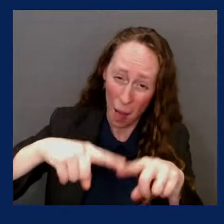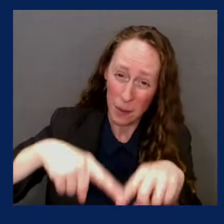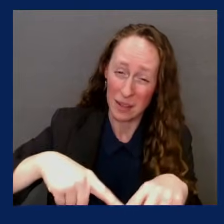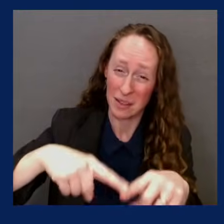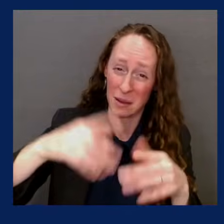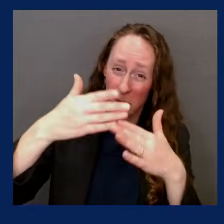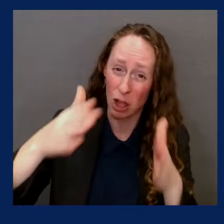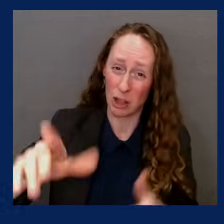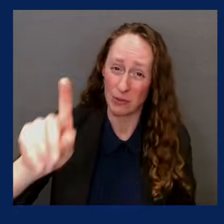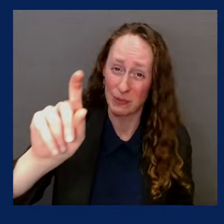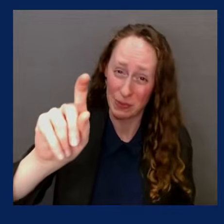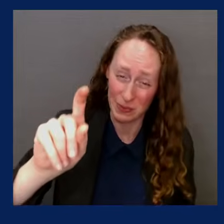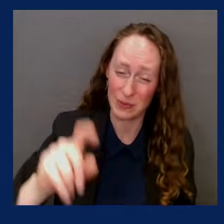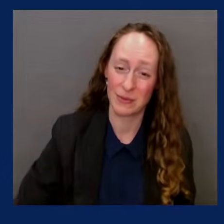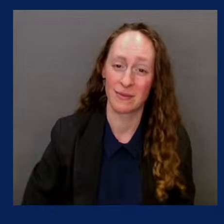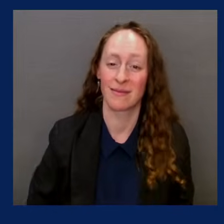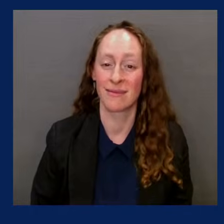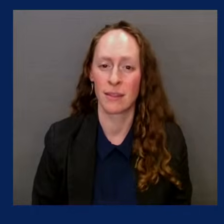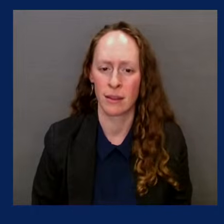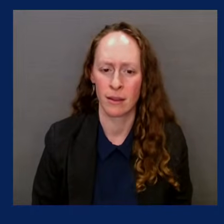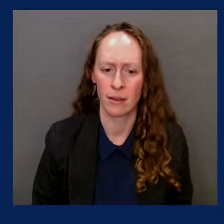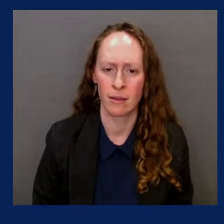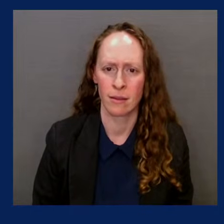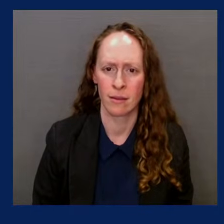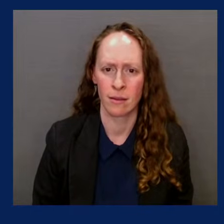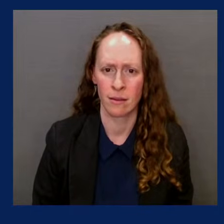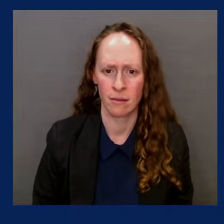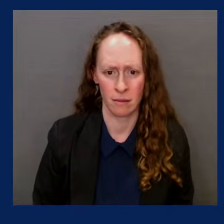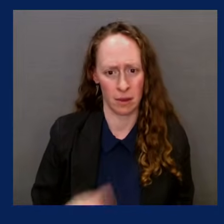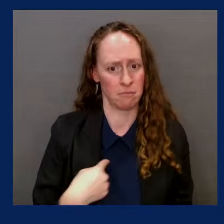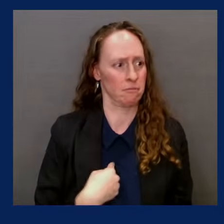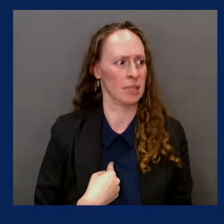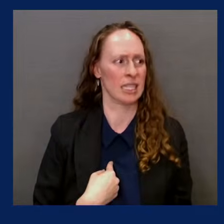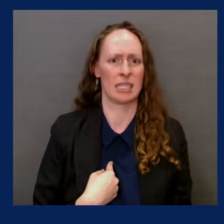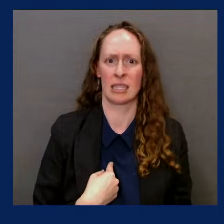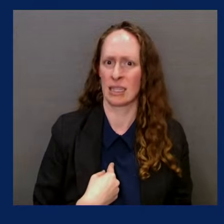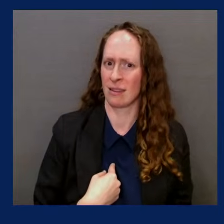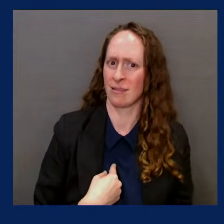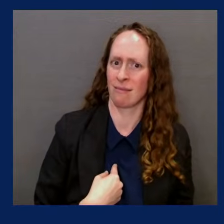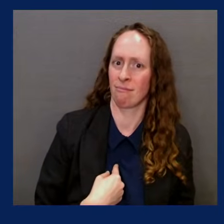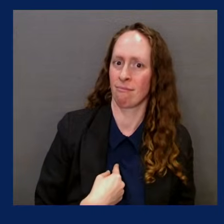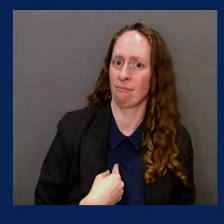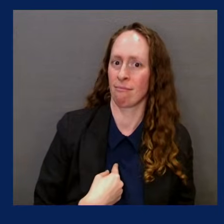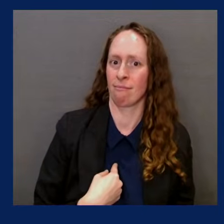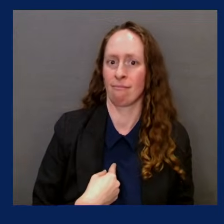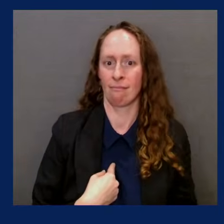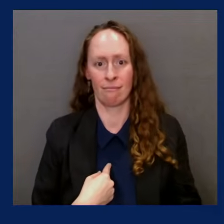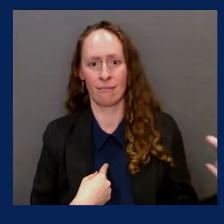I hope the United -- not just me -- I hope the United States is a reliable partner when we act. But it wasn't just the United States that agreed on that.